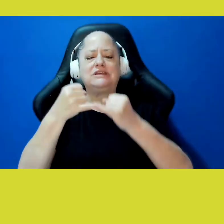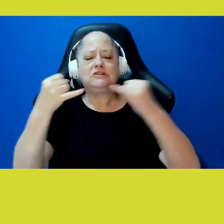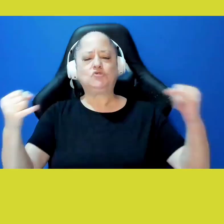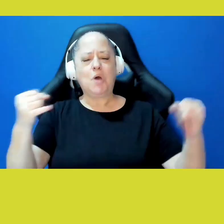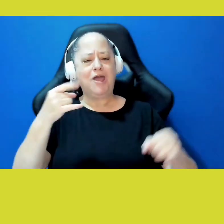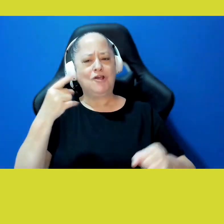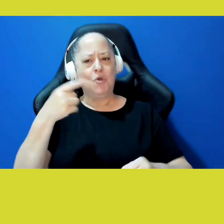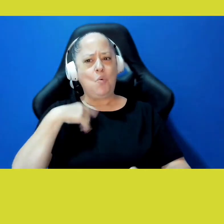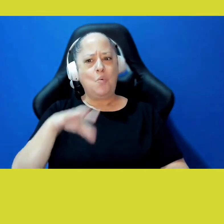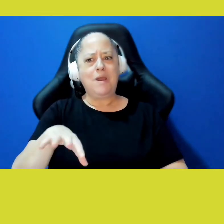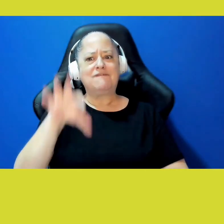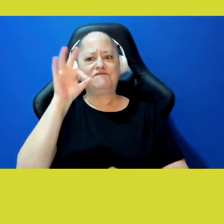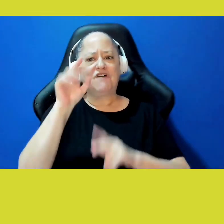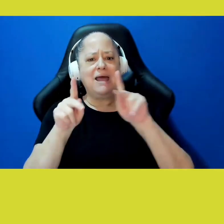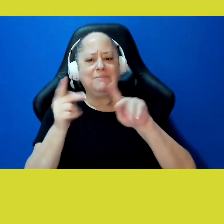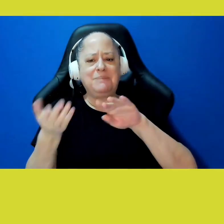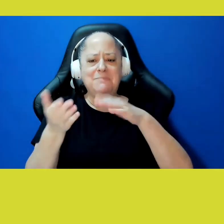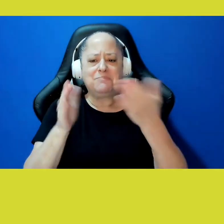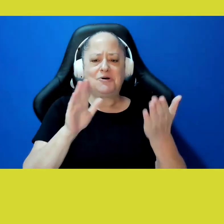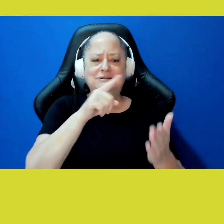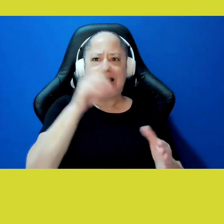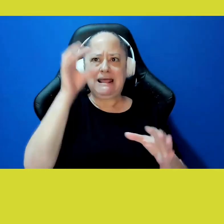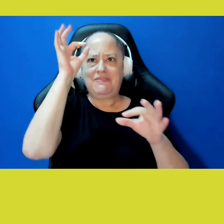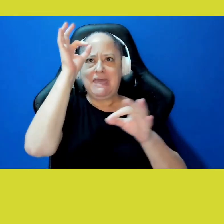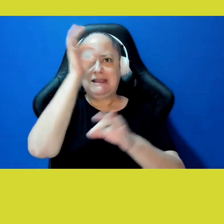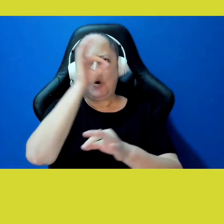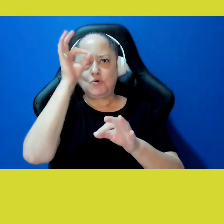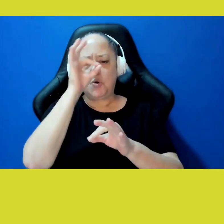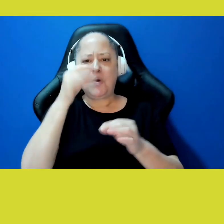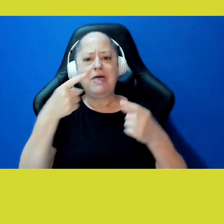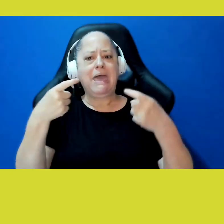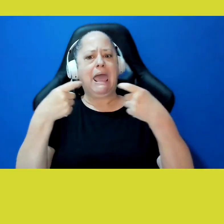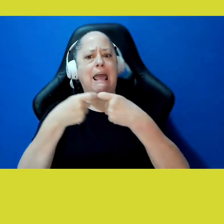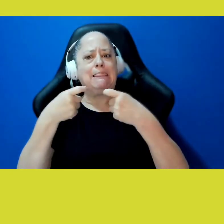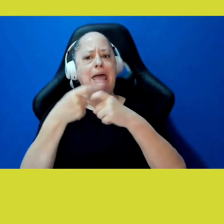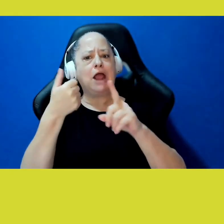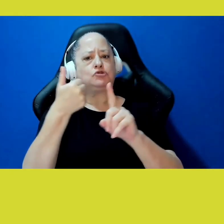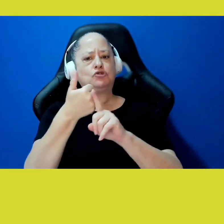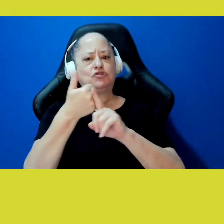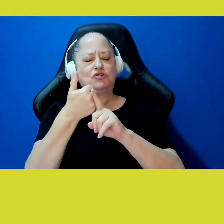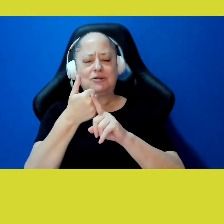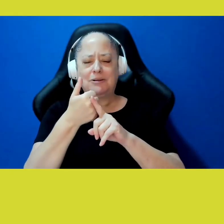don't know what they're doing. They've electrocuted themselves. And they've blown up a section of the block